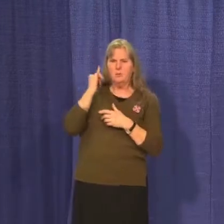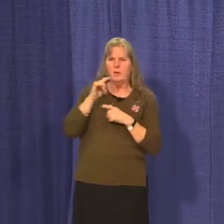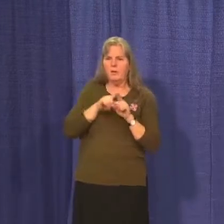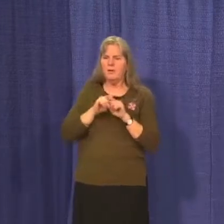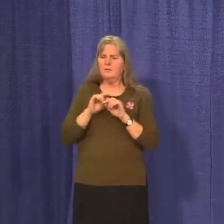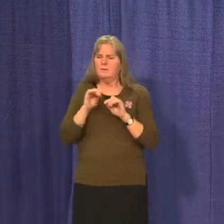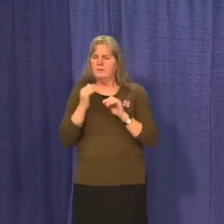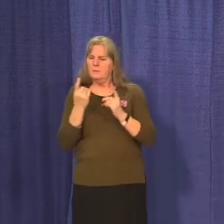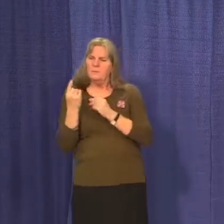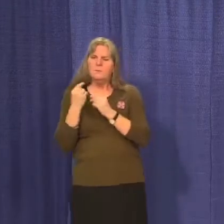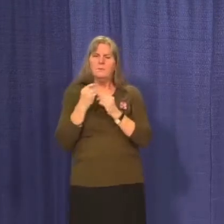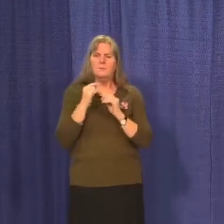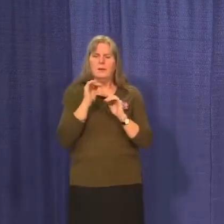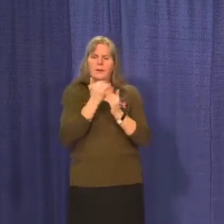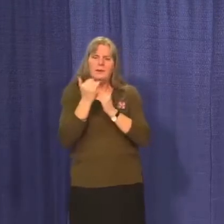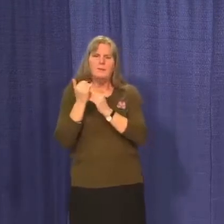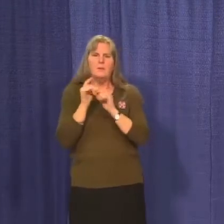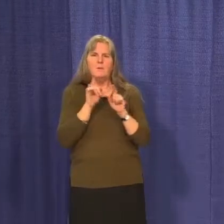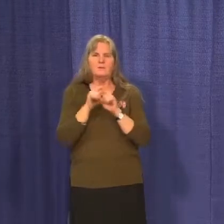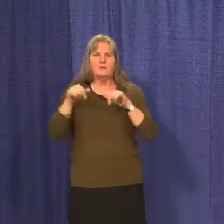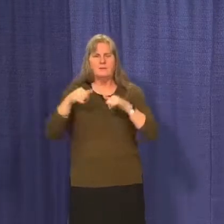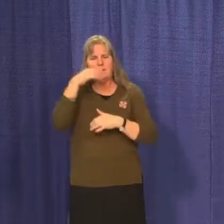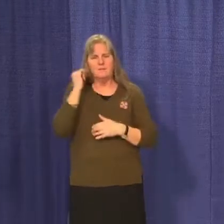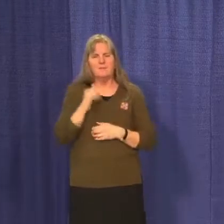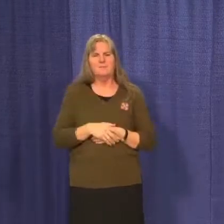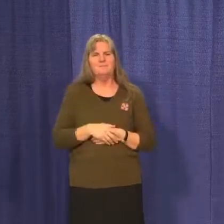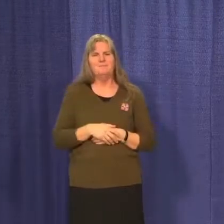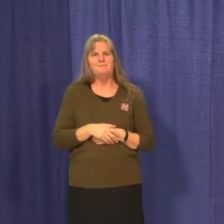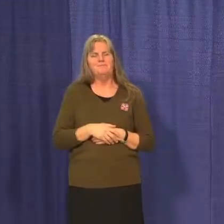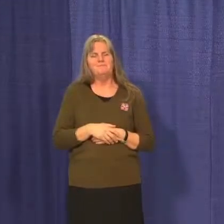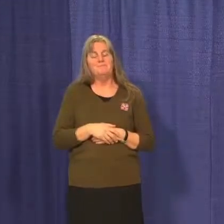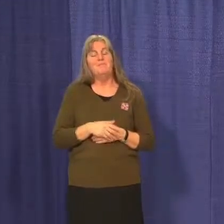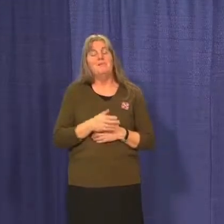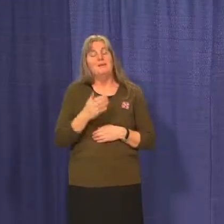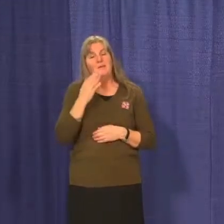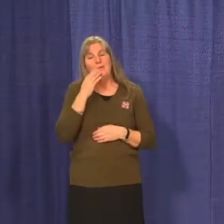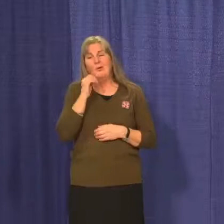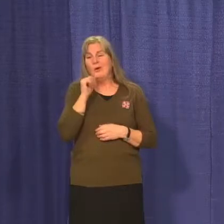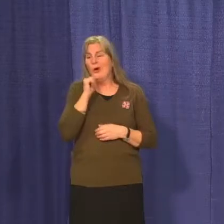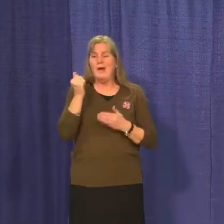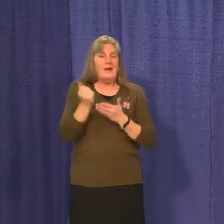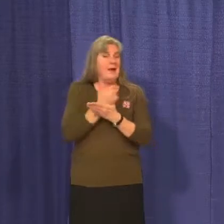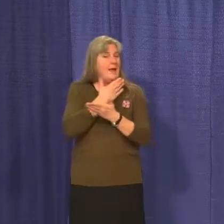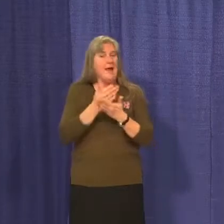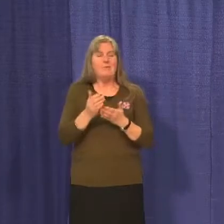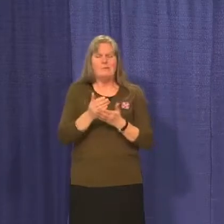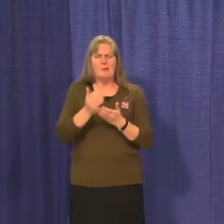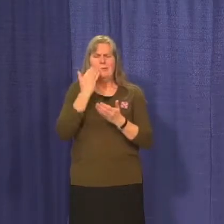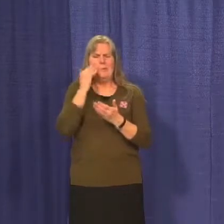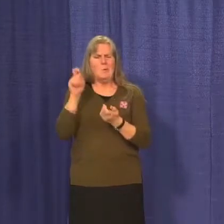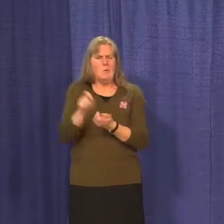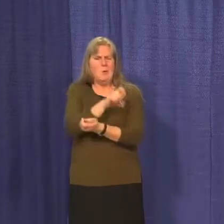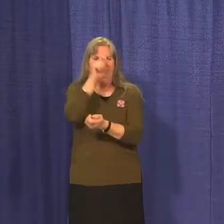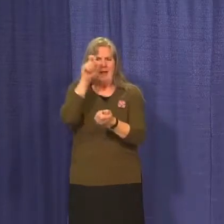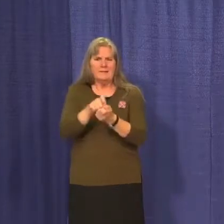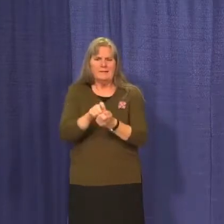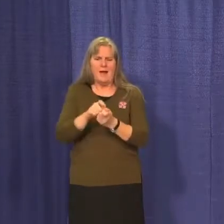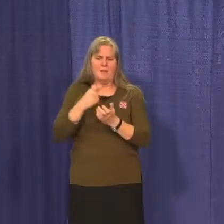through Yukon. Not everything in this journey has been certain, and a common theme I have come back to is how